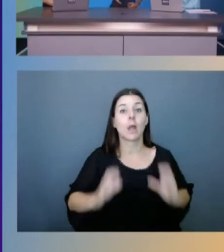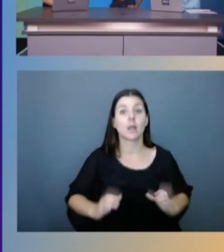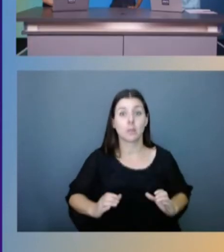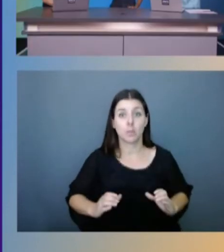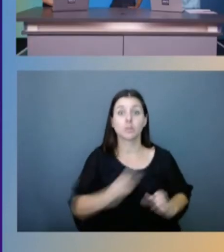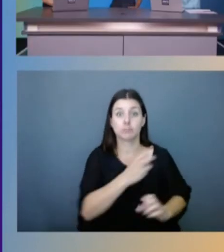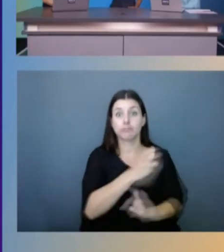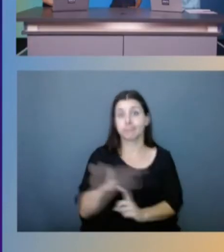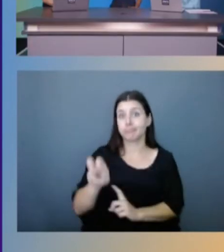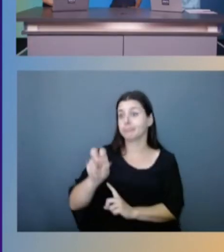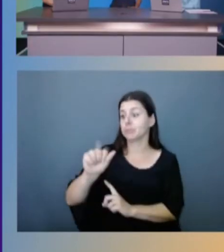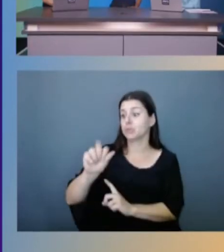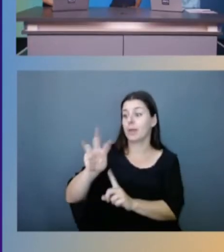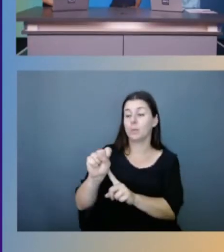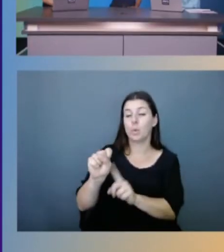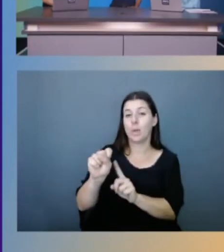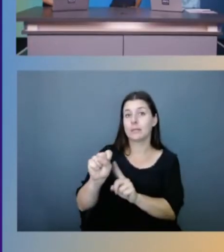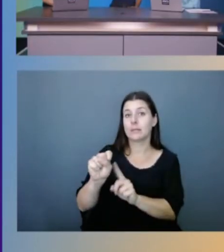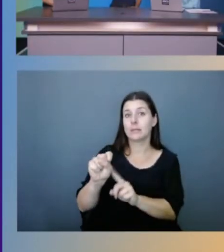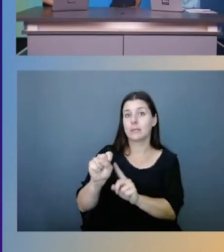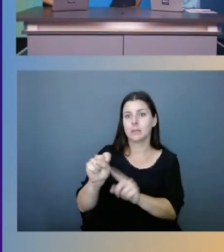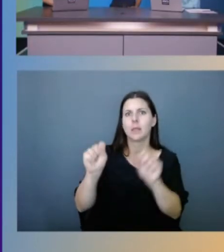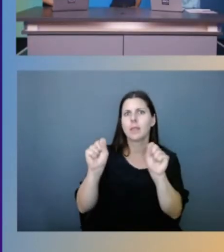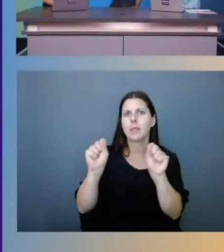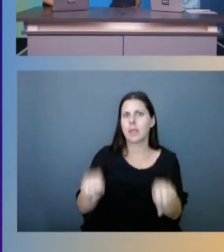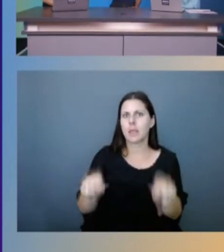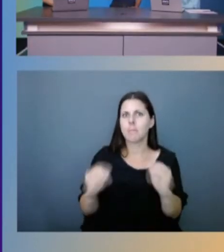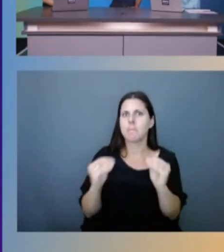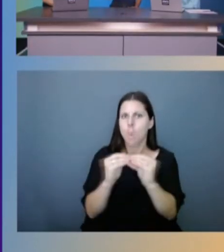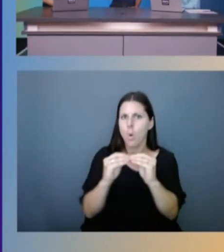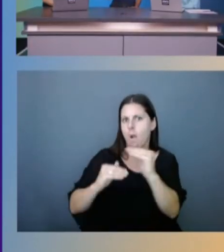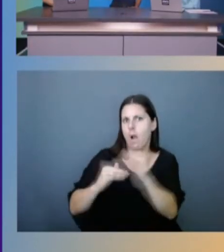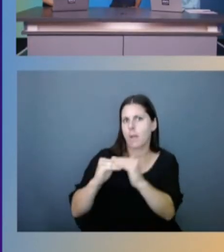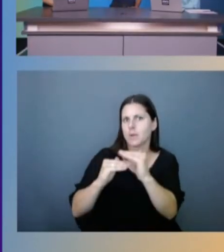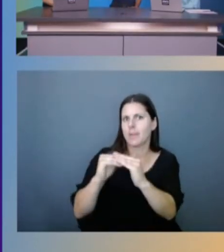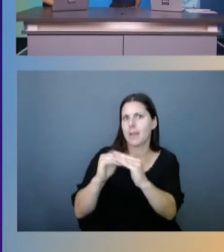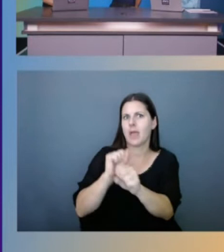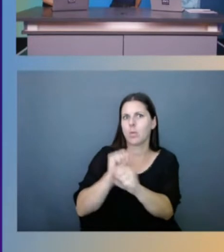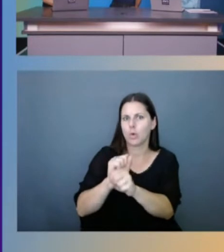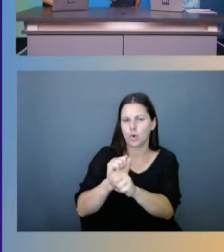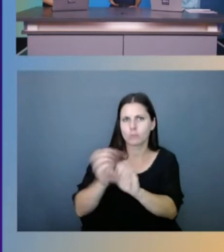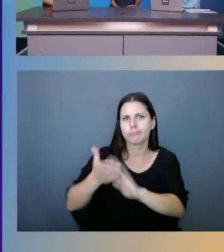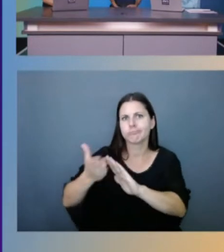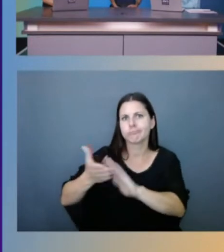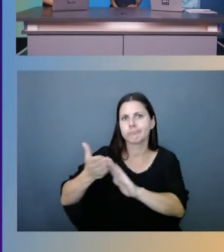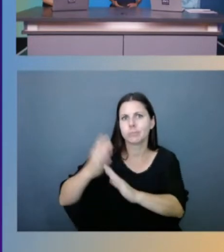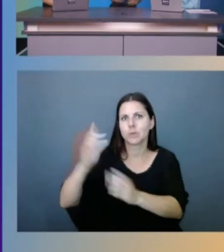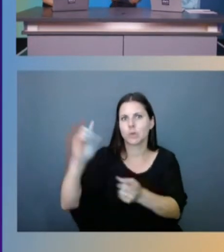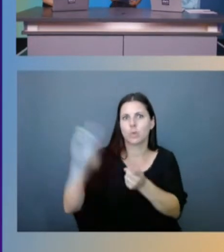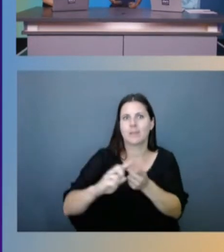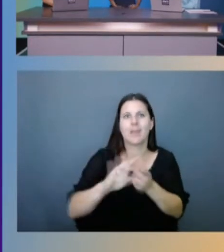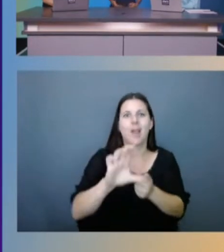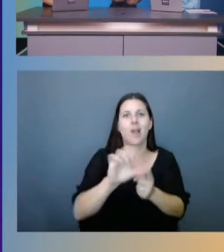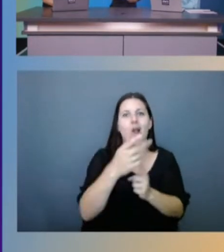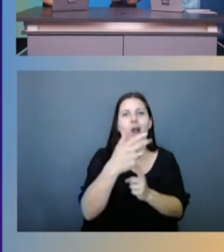they can further optimize their workload to lower the carbon footprint. We have frameworks, we have tools